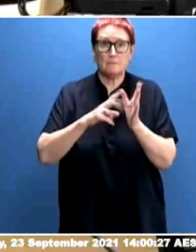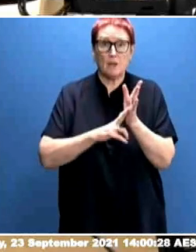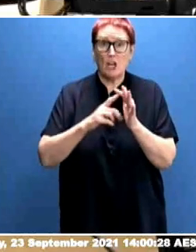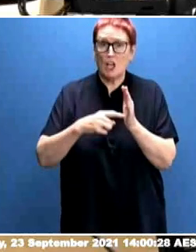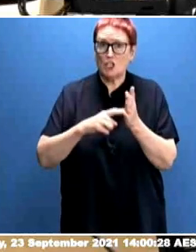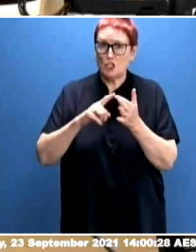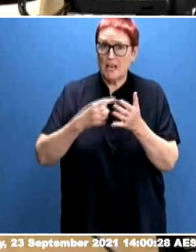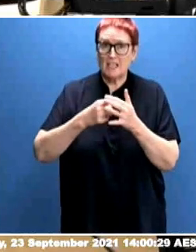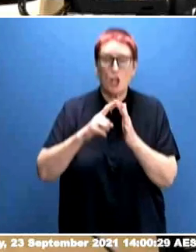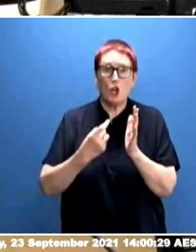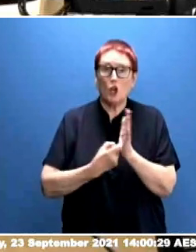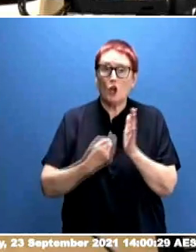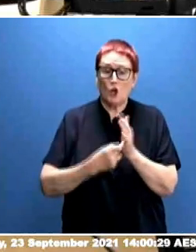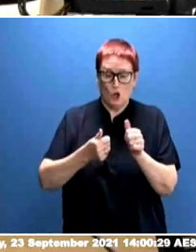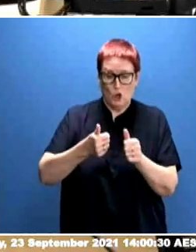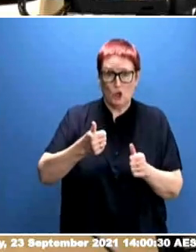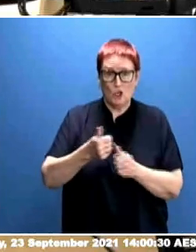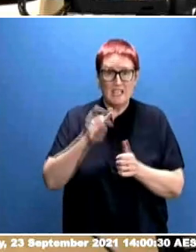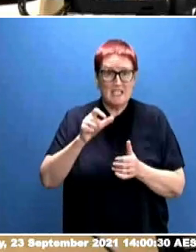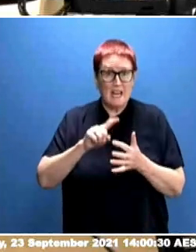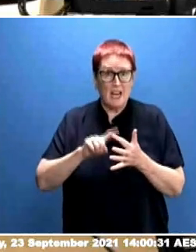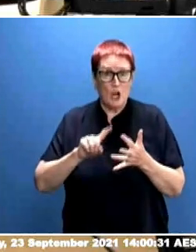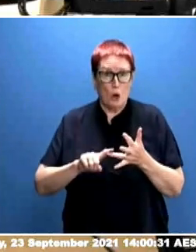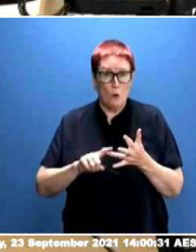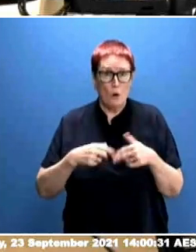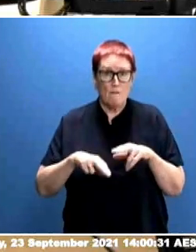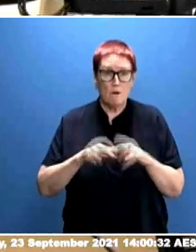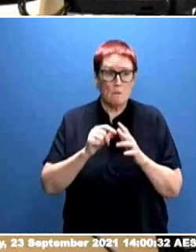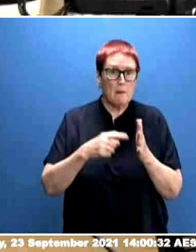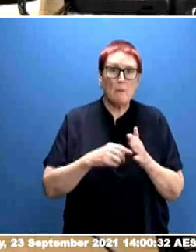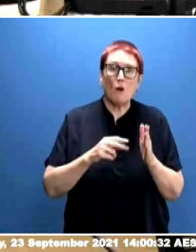is the Deputy Chief Executive Officer of the Department of Territory Families,